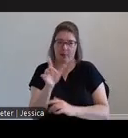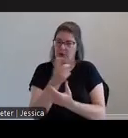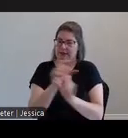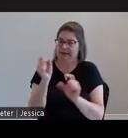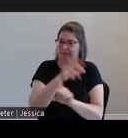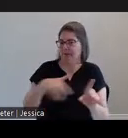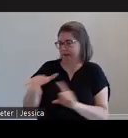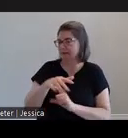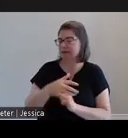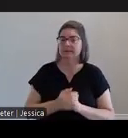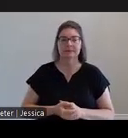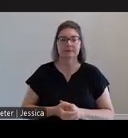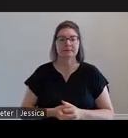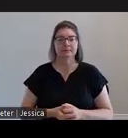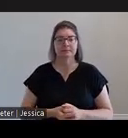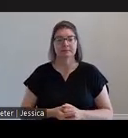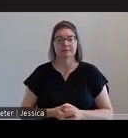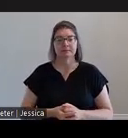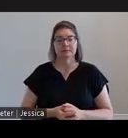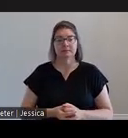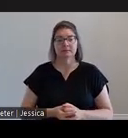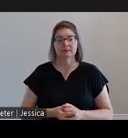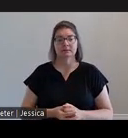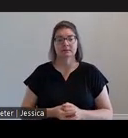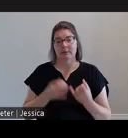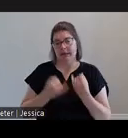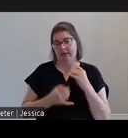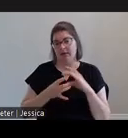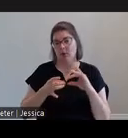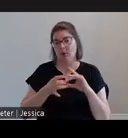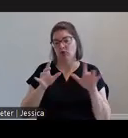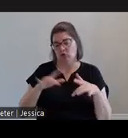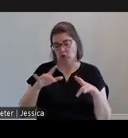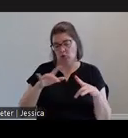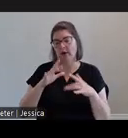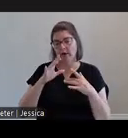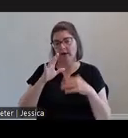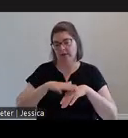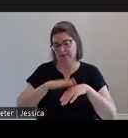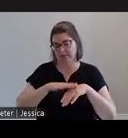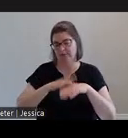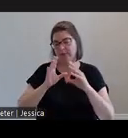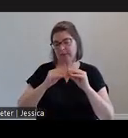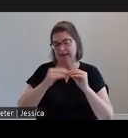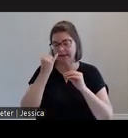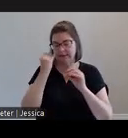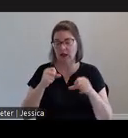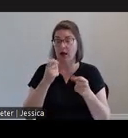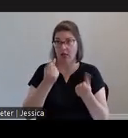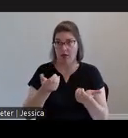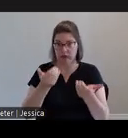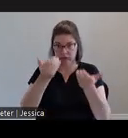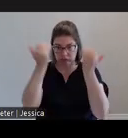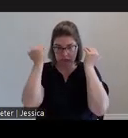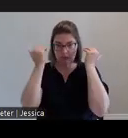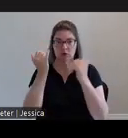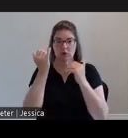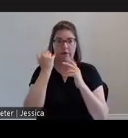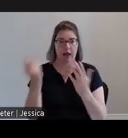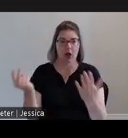Um, and then the last thing is just recording consults. Again, it's a lot to take in, and so if they can refer to the consult recording,